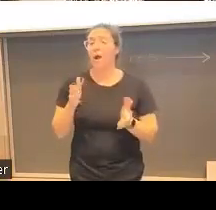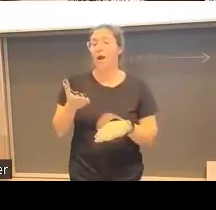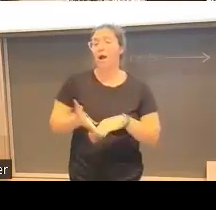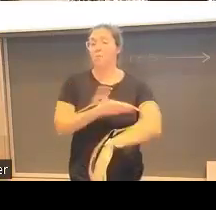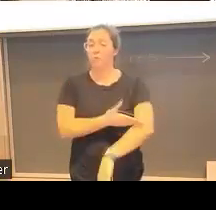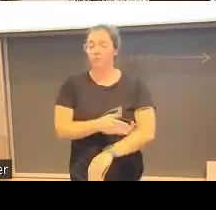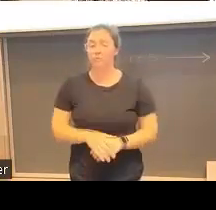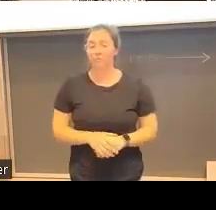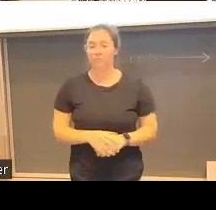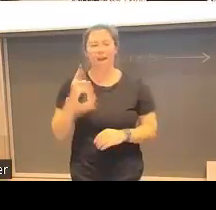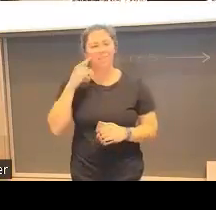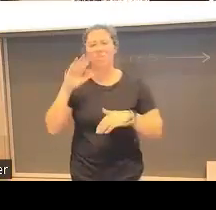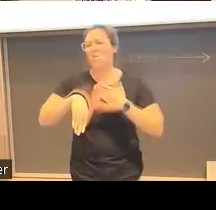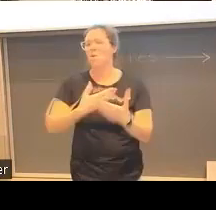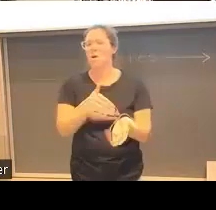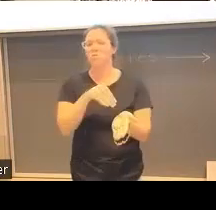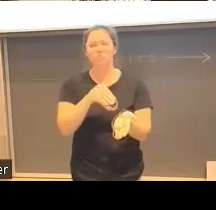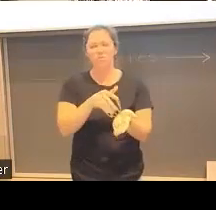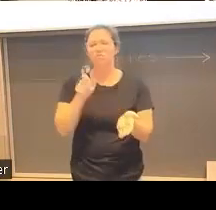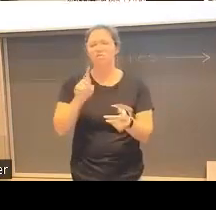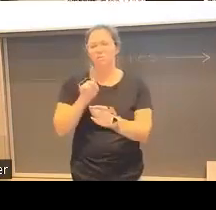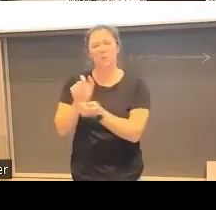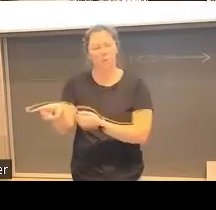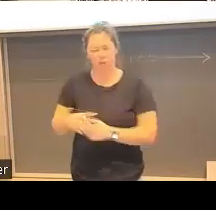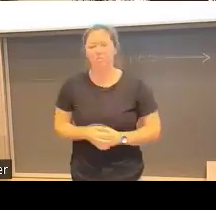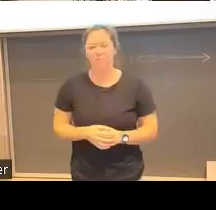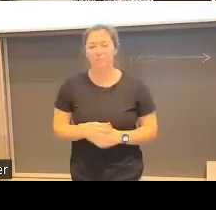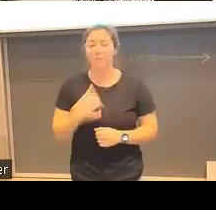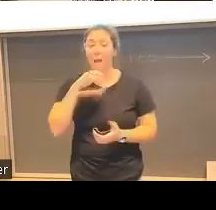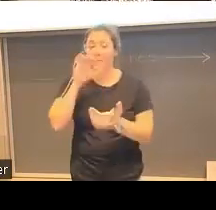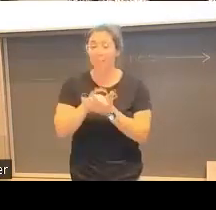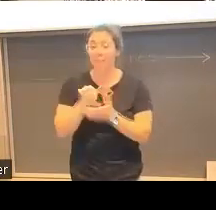I think every provider in our department should meet with her M I believe this type of experience